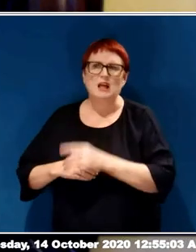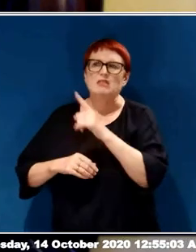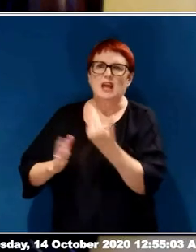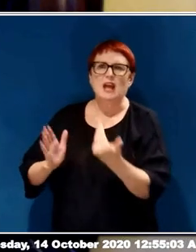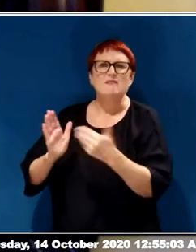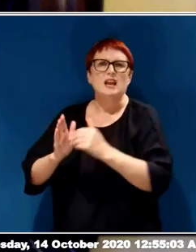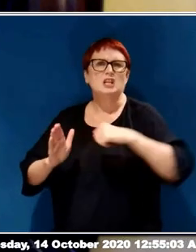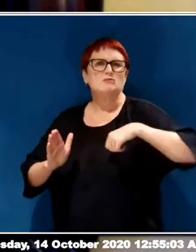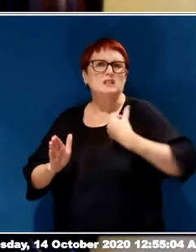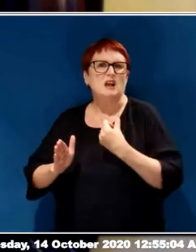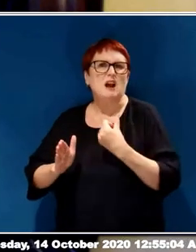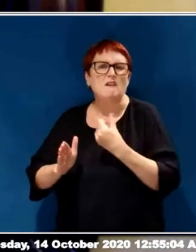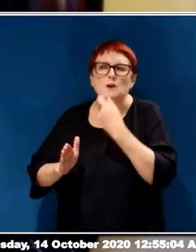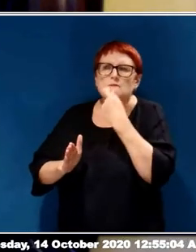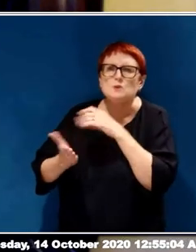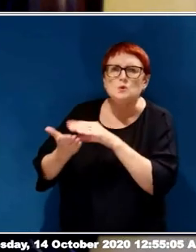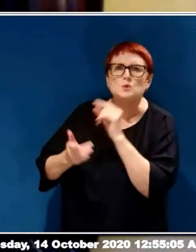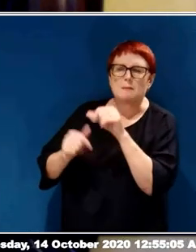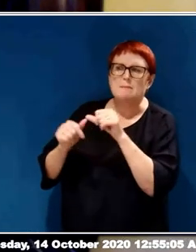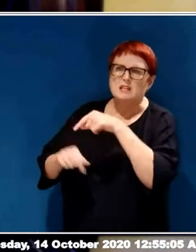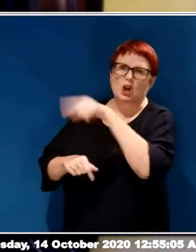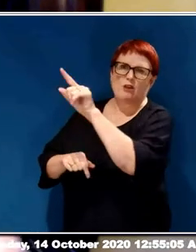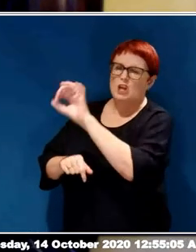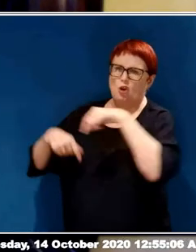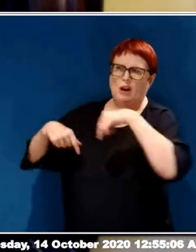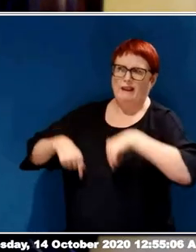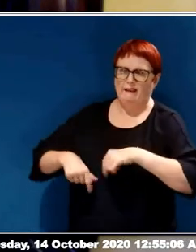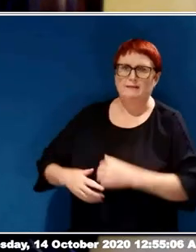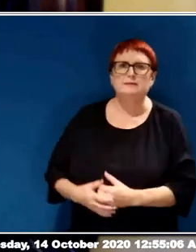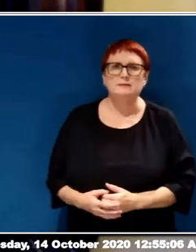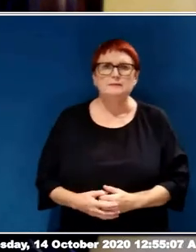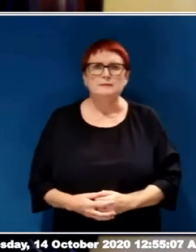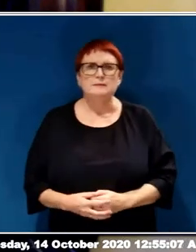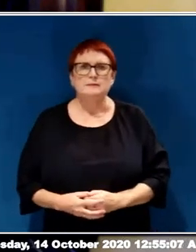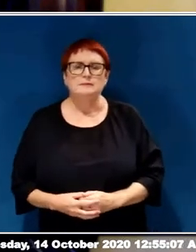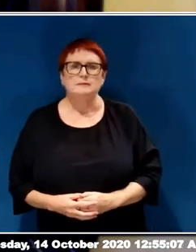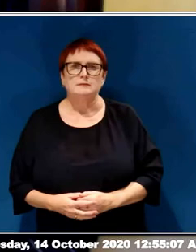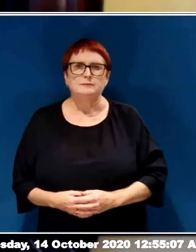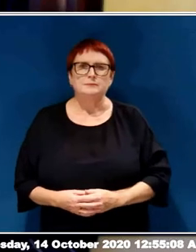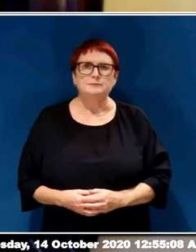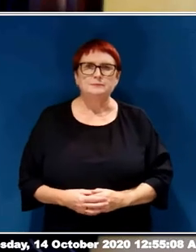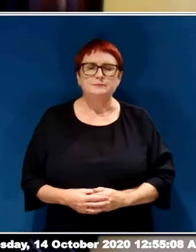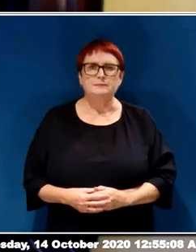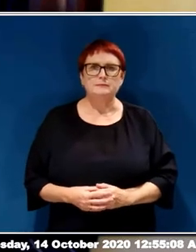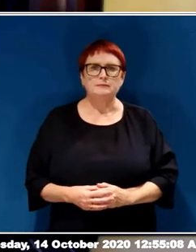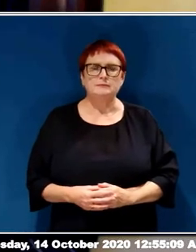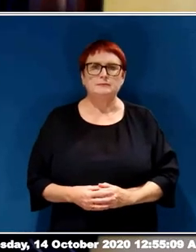This all stems back to that idea that I began with at the beginning, it's a medical approach.